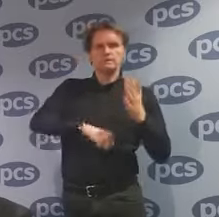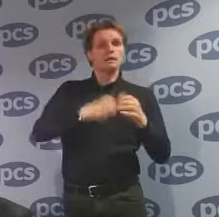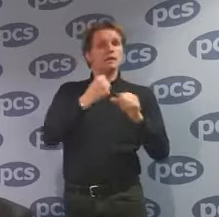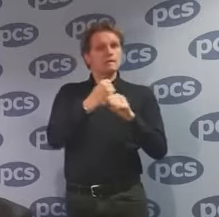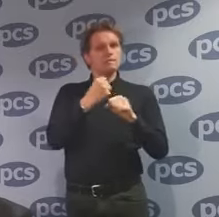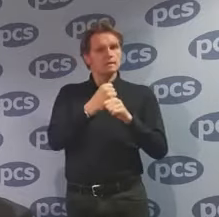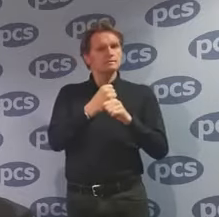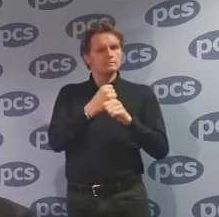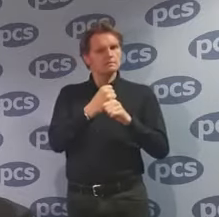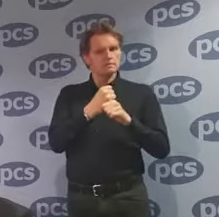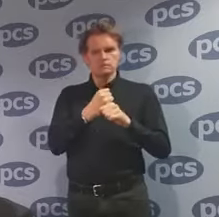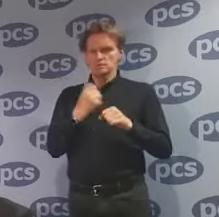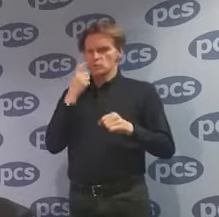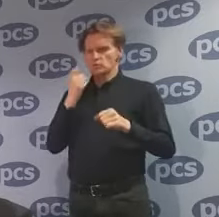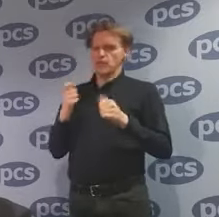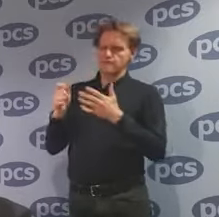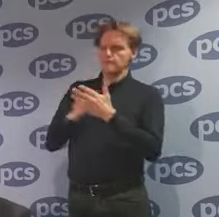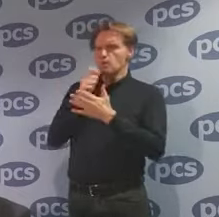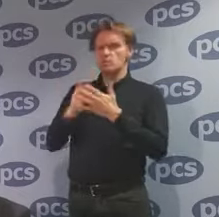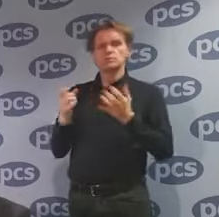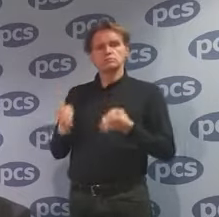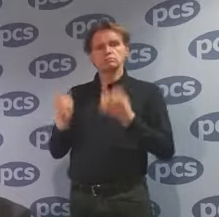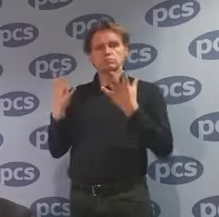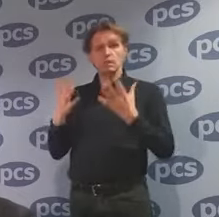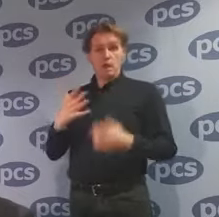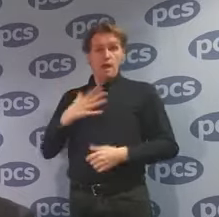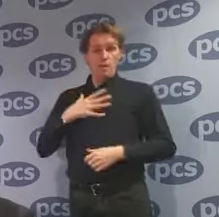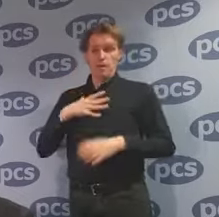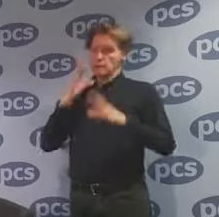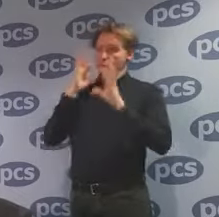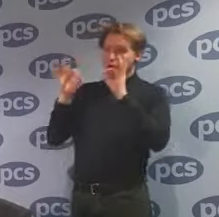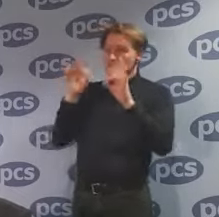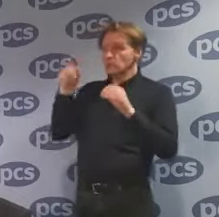back of our ballot results, urging other public sector unions to come to this